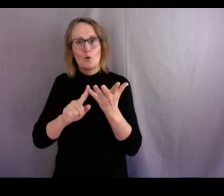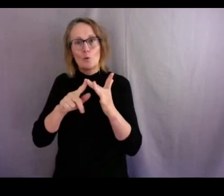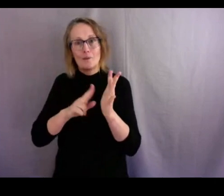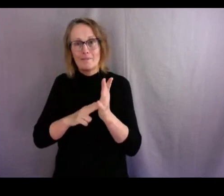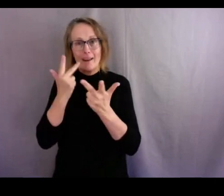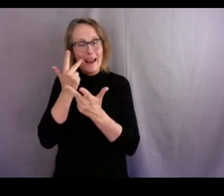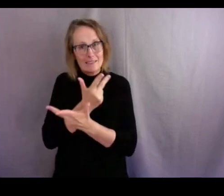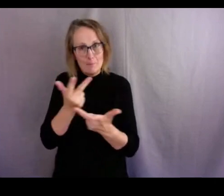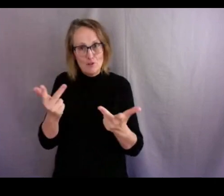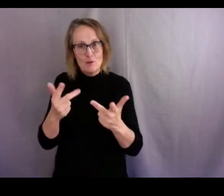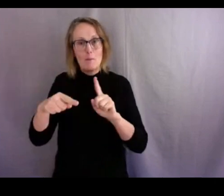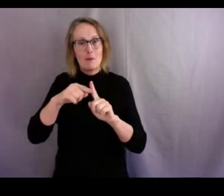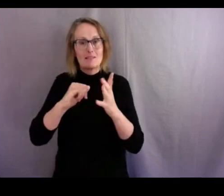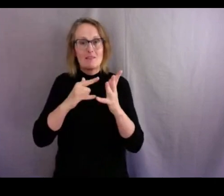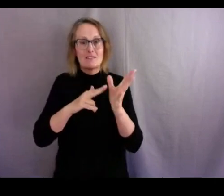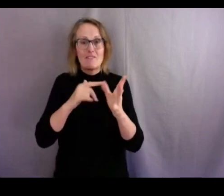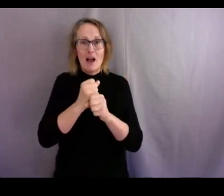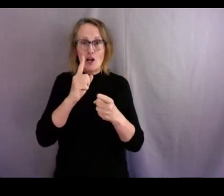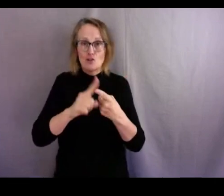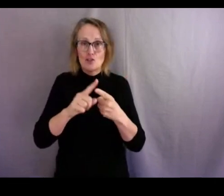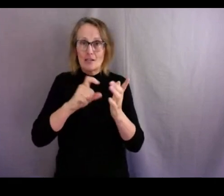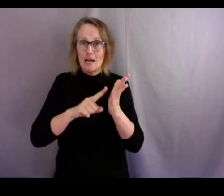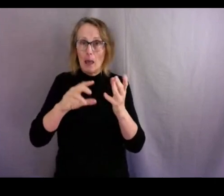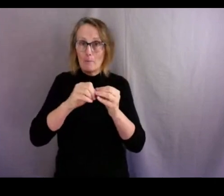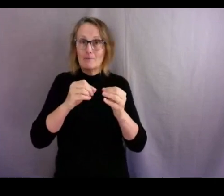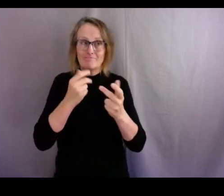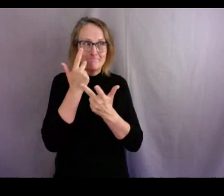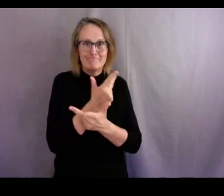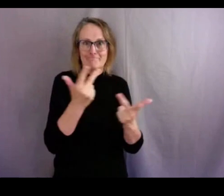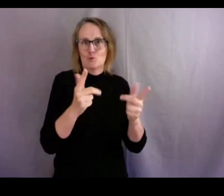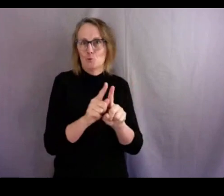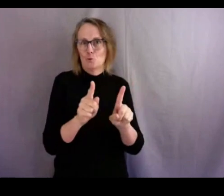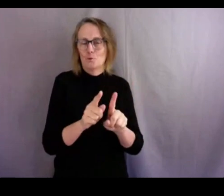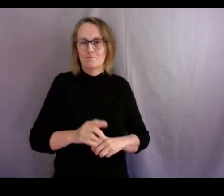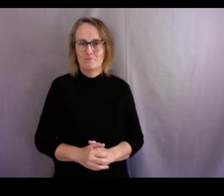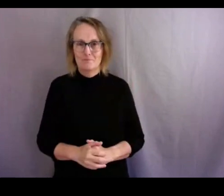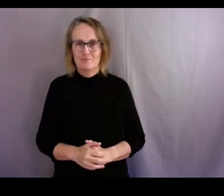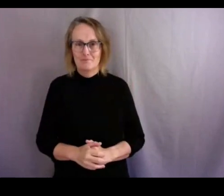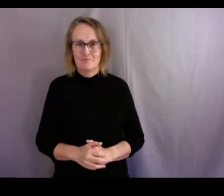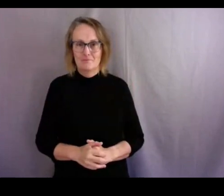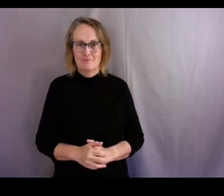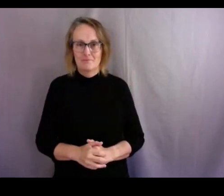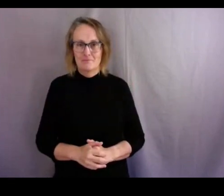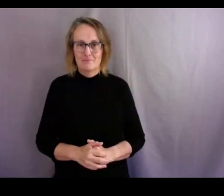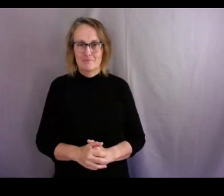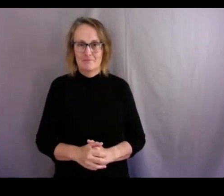SaVAge K'lub installation alongside it. (Nicholas speaks in foreign language)